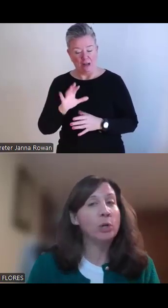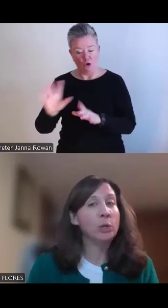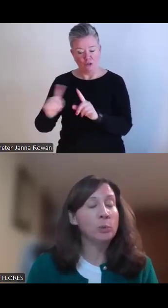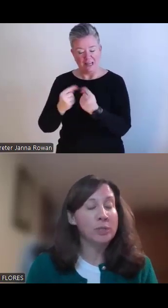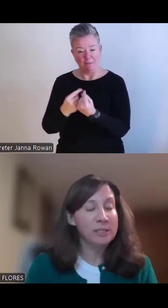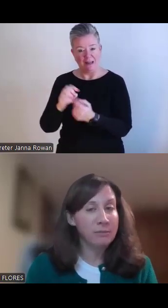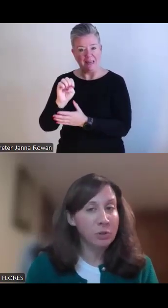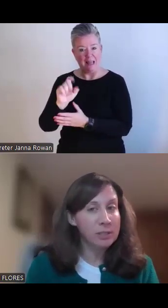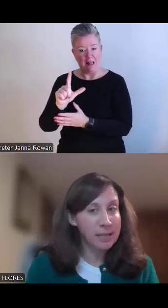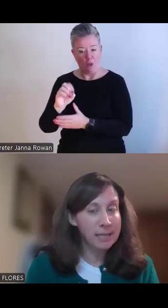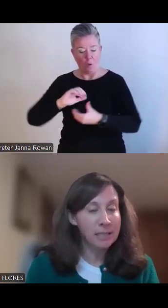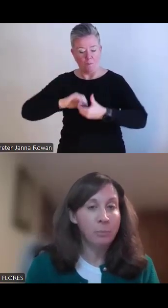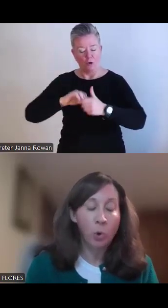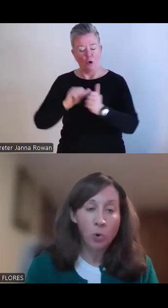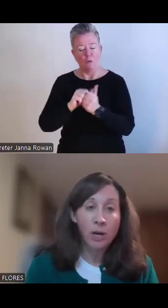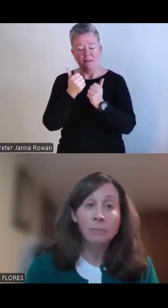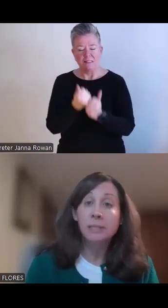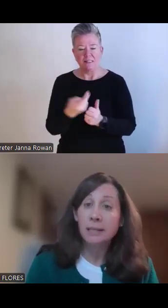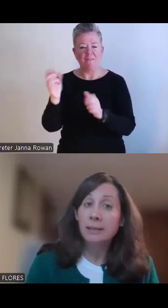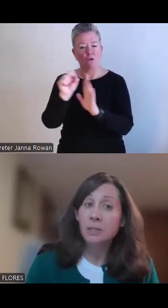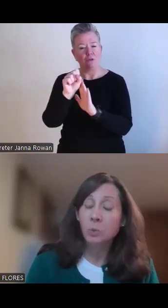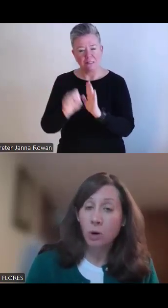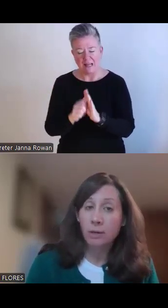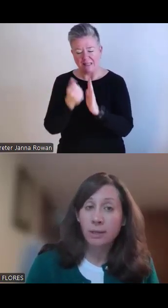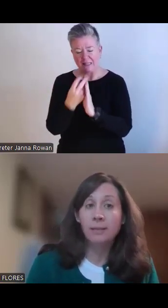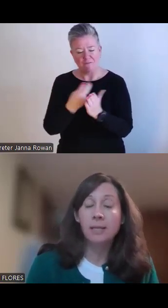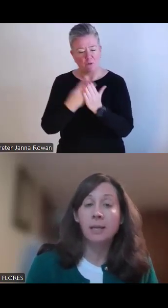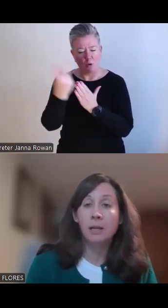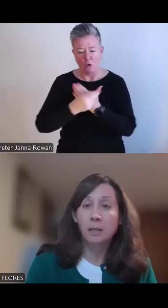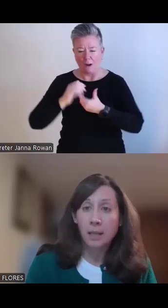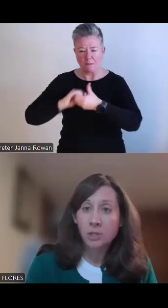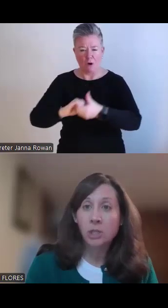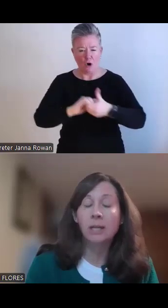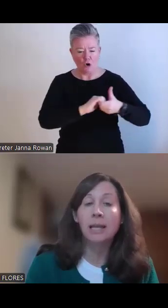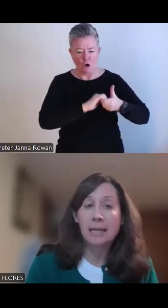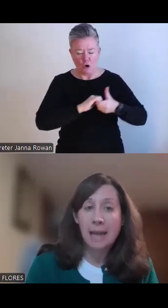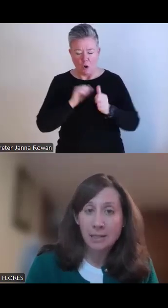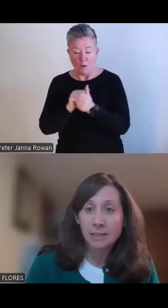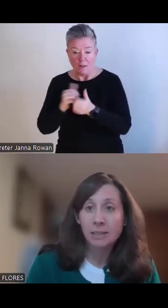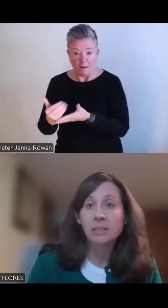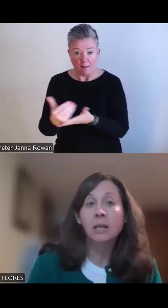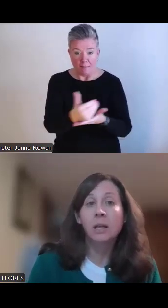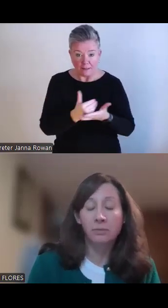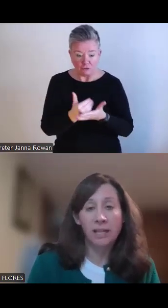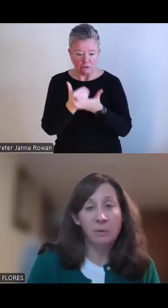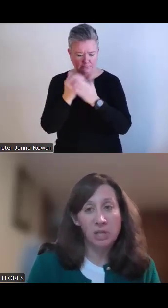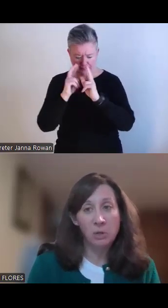partner with several states and programs in this work in the collection and analysis of language